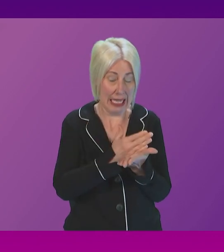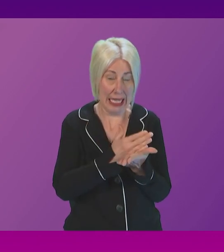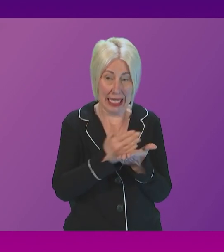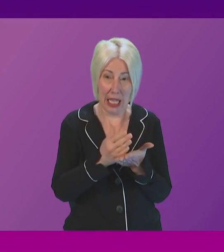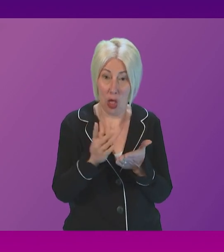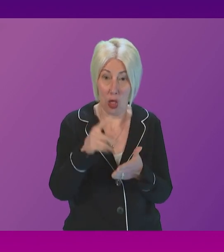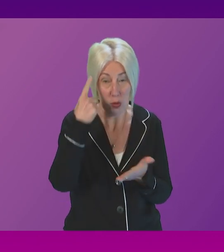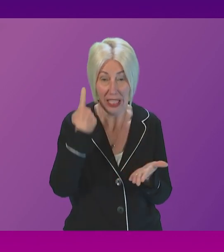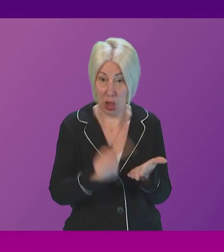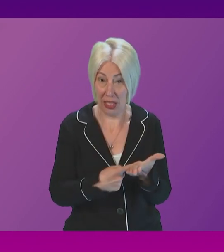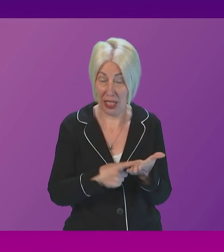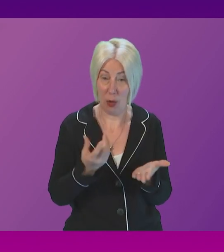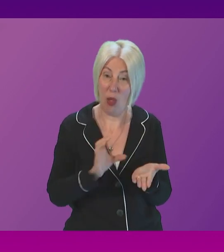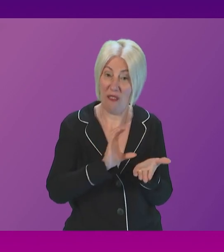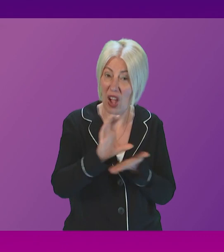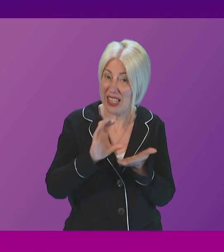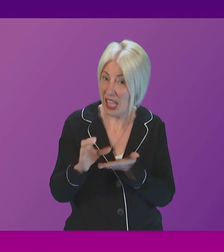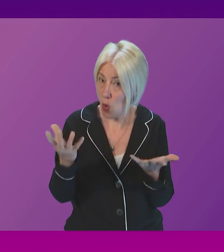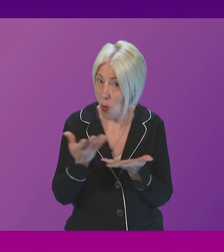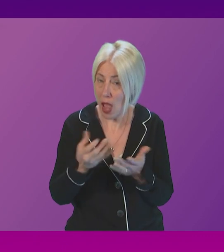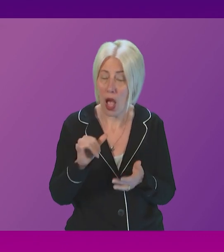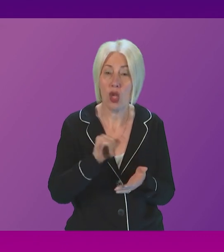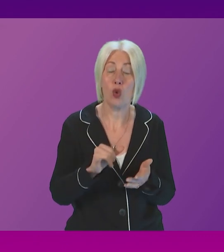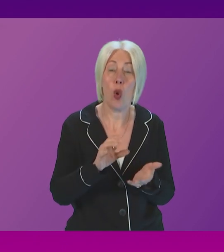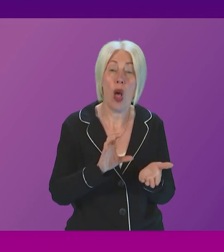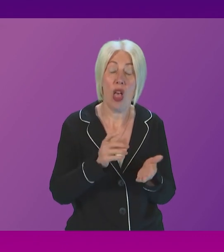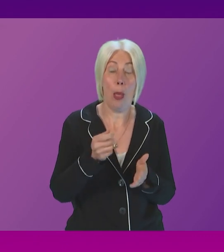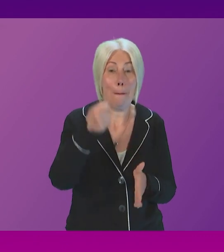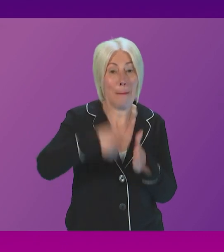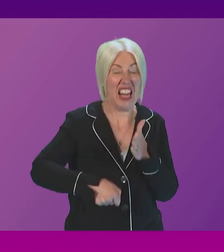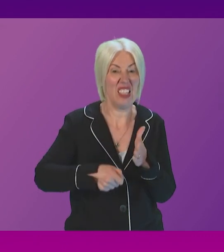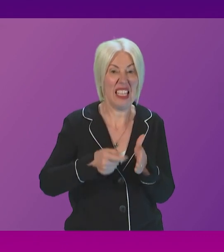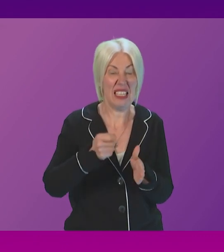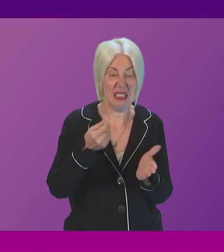about funding priorities. We invest the funds from those penalties—the deductions that we